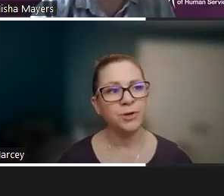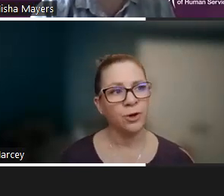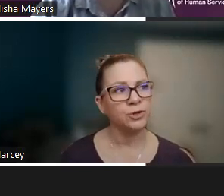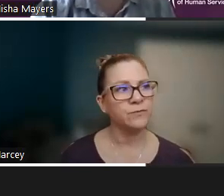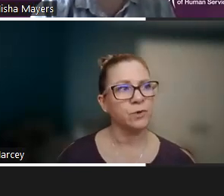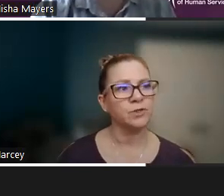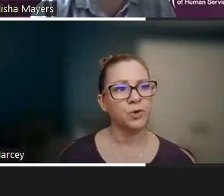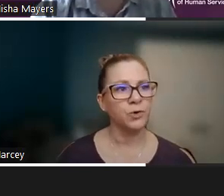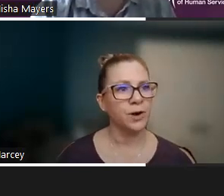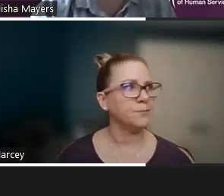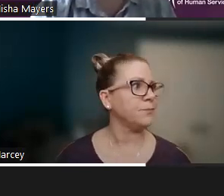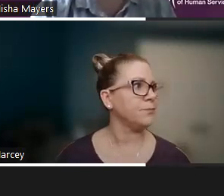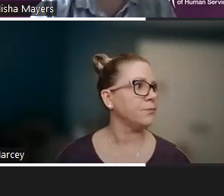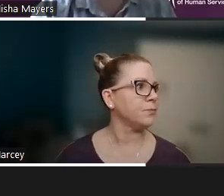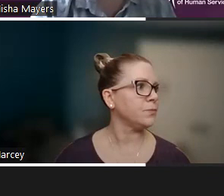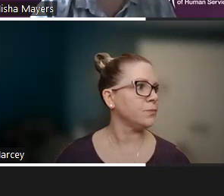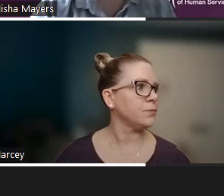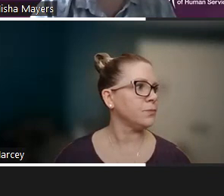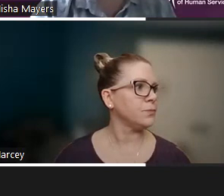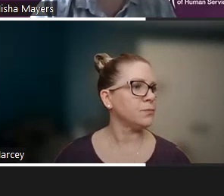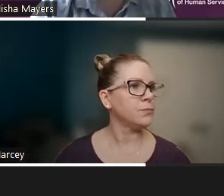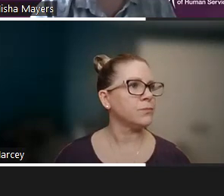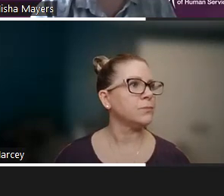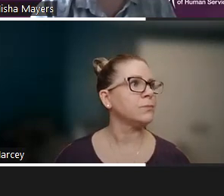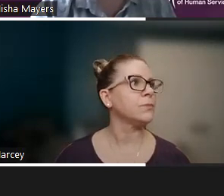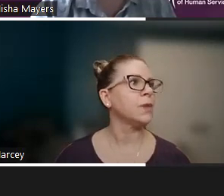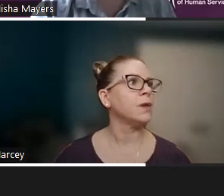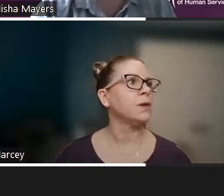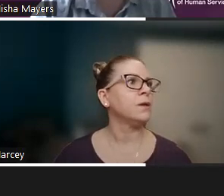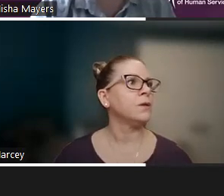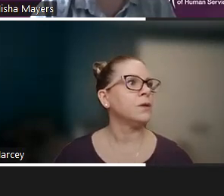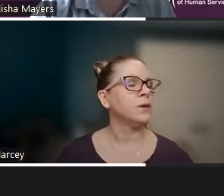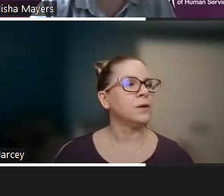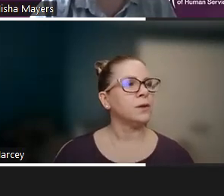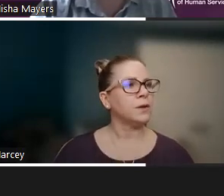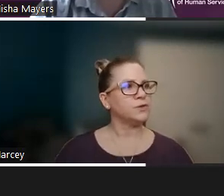MILLION DOLLARS FOR THIS PROGRAM.